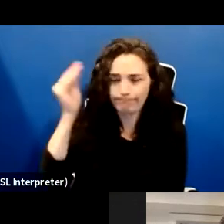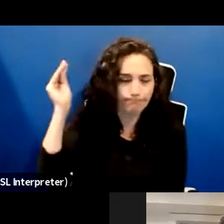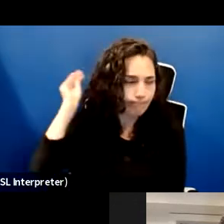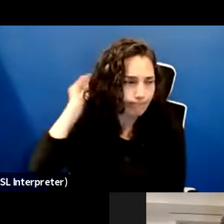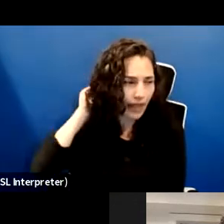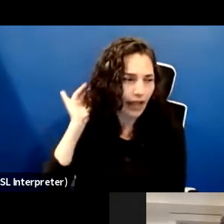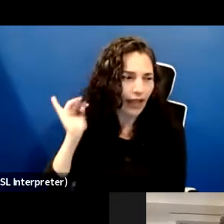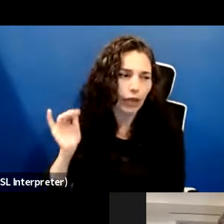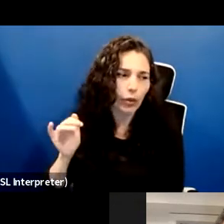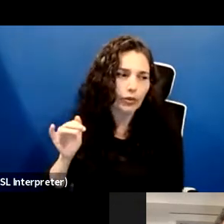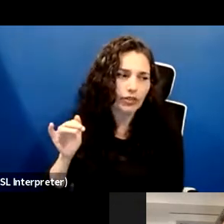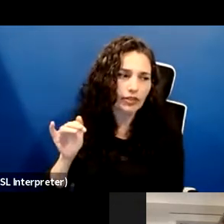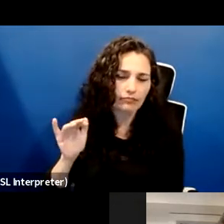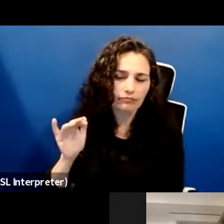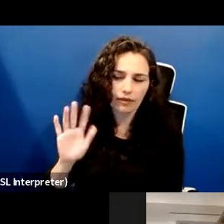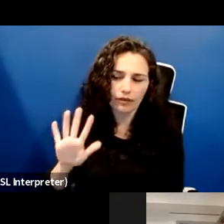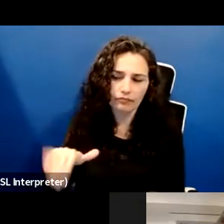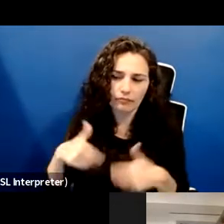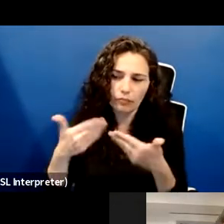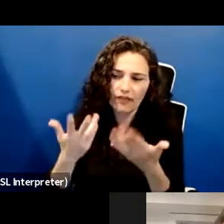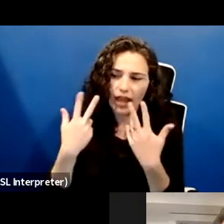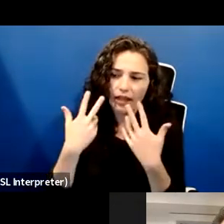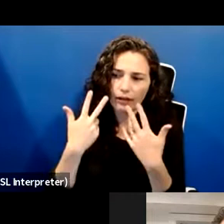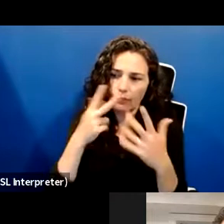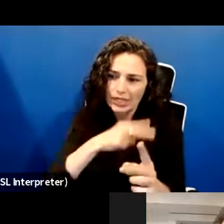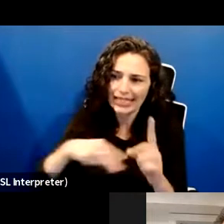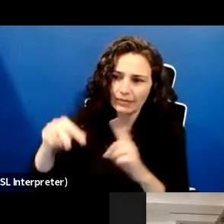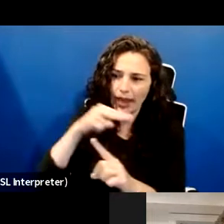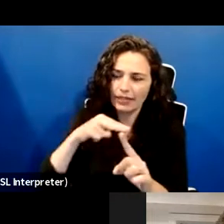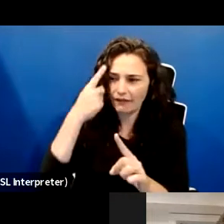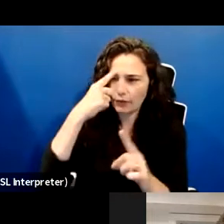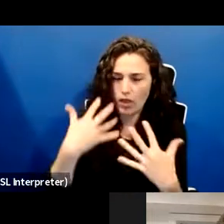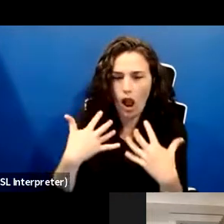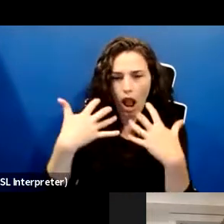kind of a perspective of what, you know, how they're seeing their,